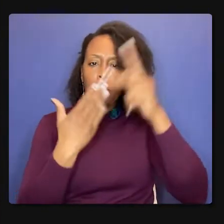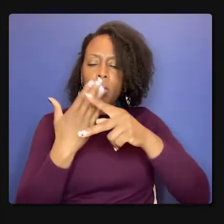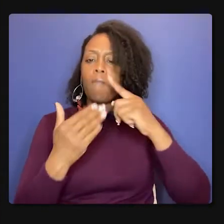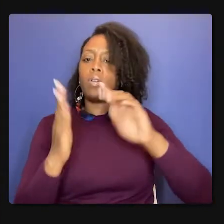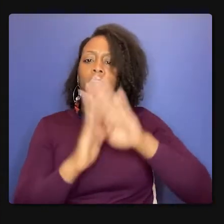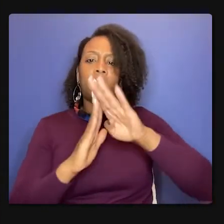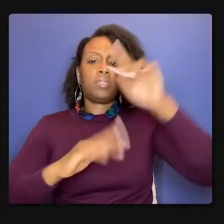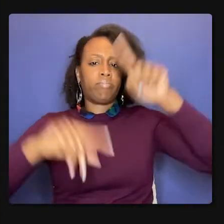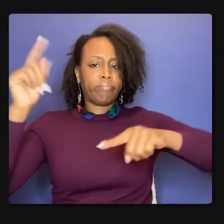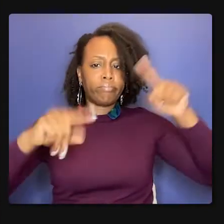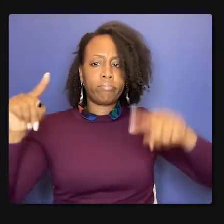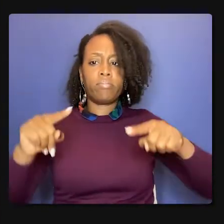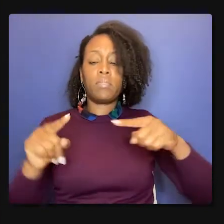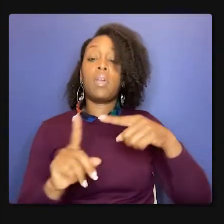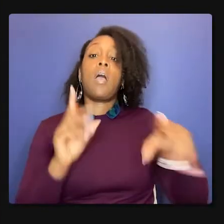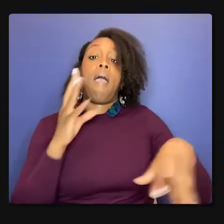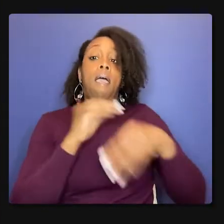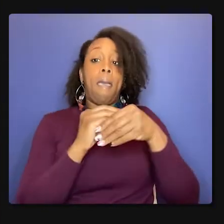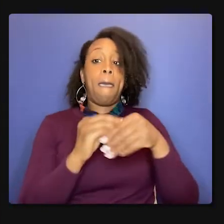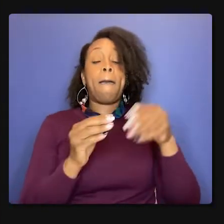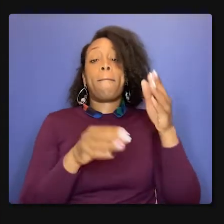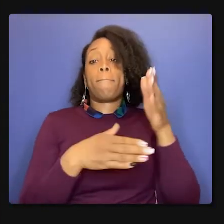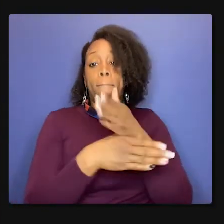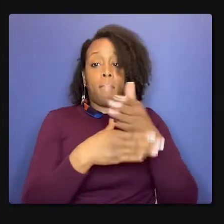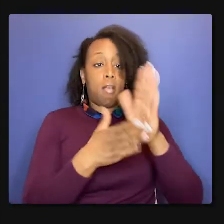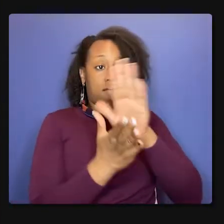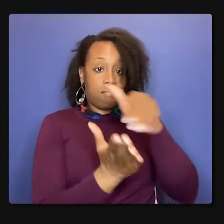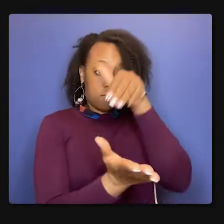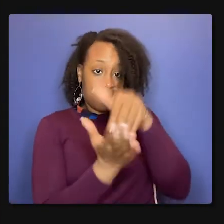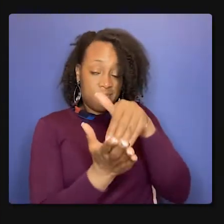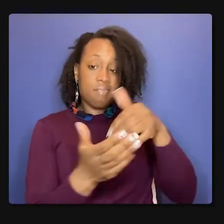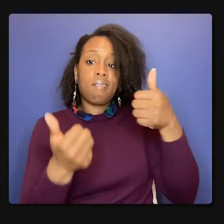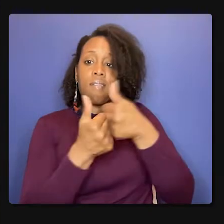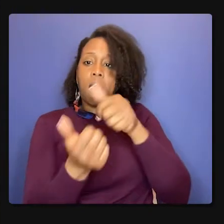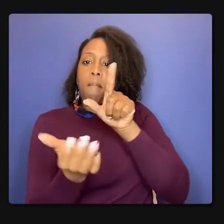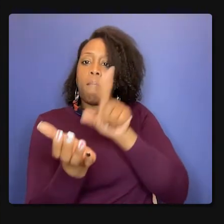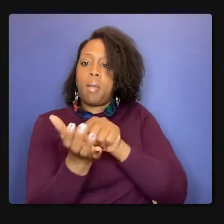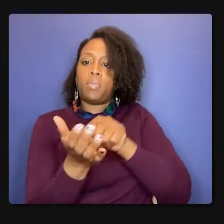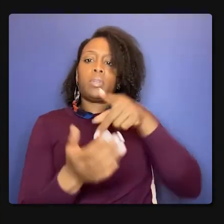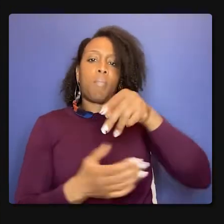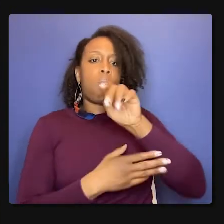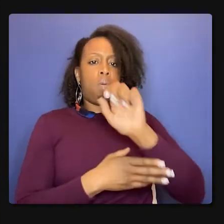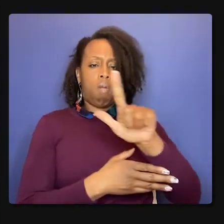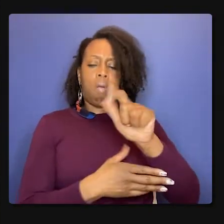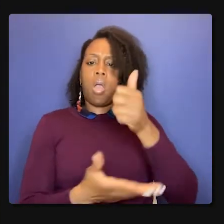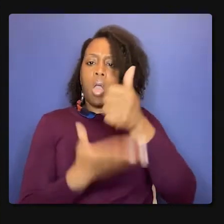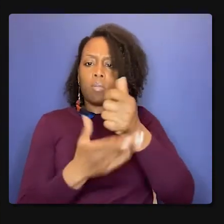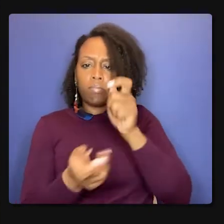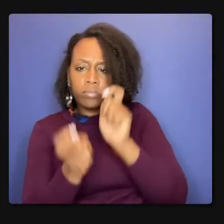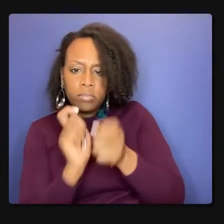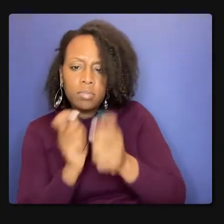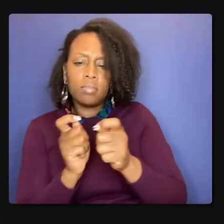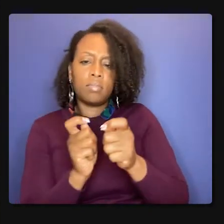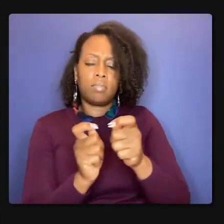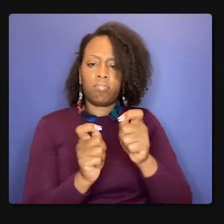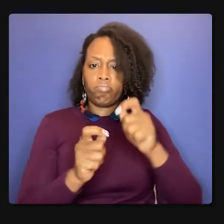As well as Partner Center, our game publishing portal that lets you configure and publish your game to our various Xbox storefronts.